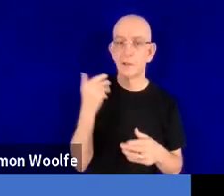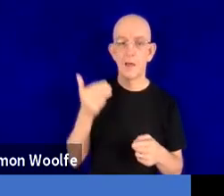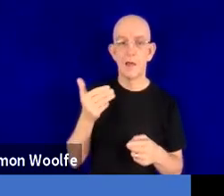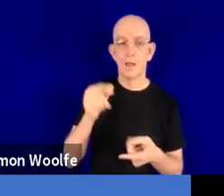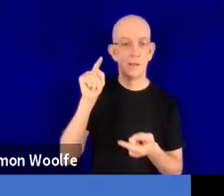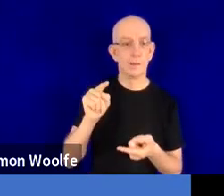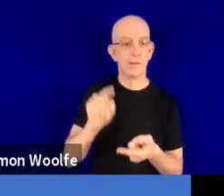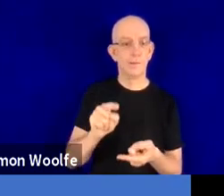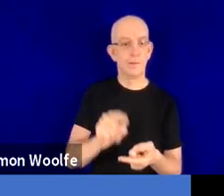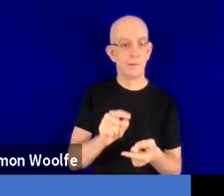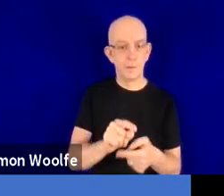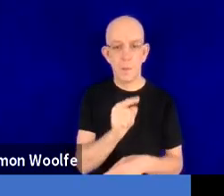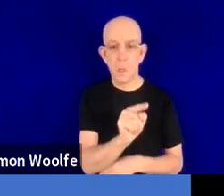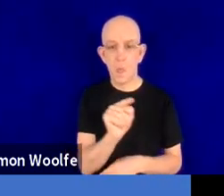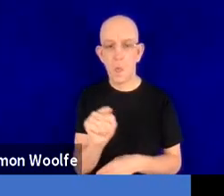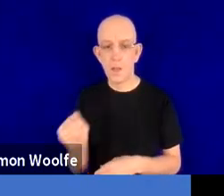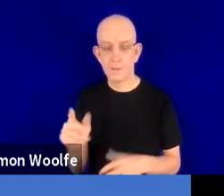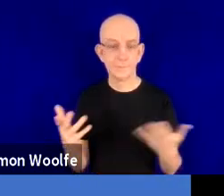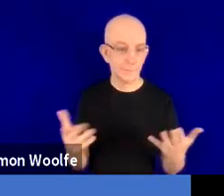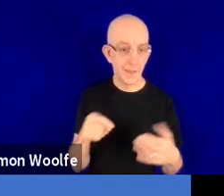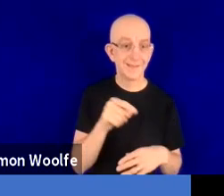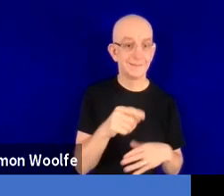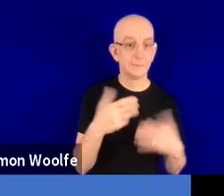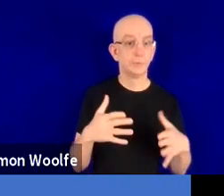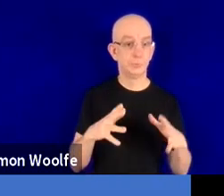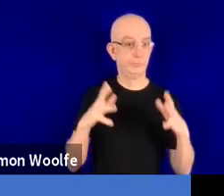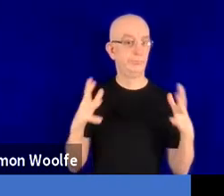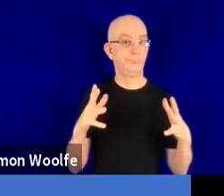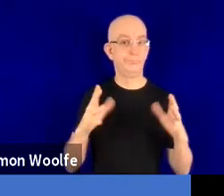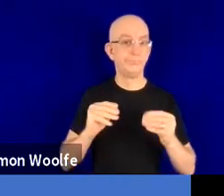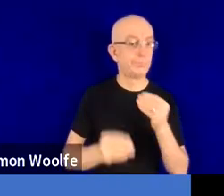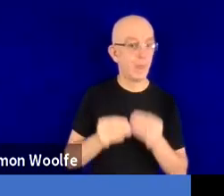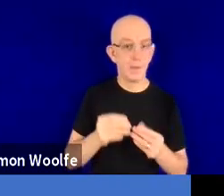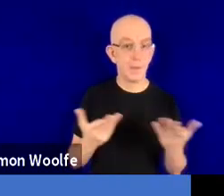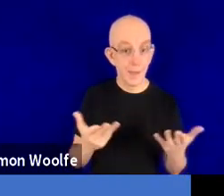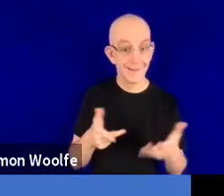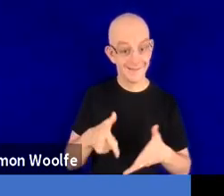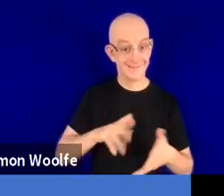to ensure sustainability of such accessibility of information and communication